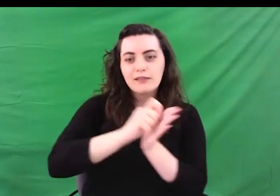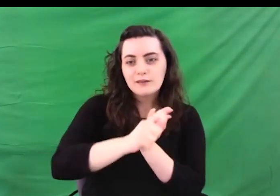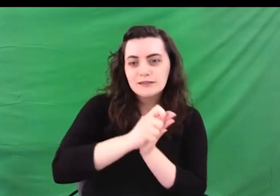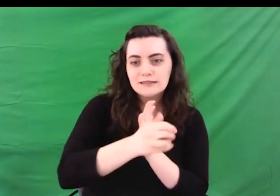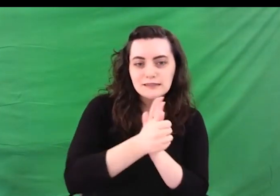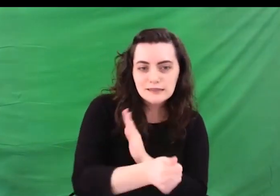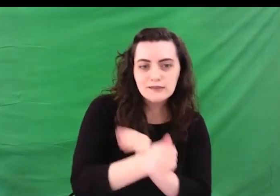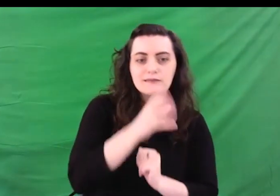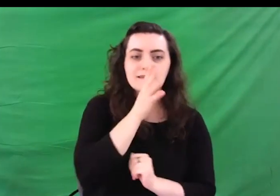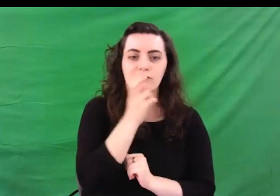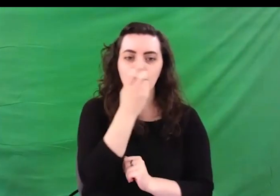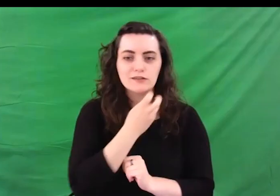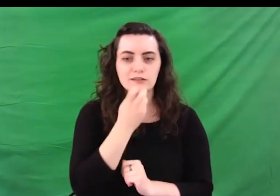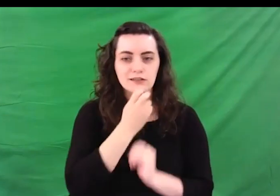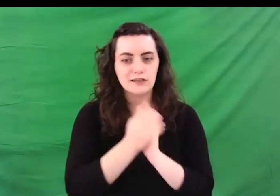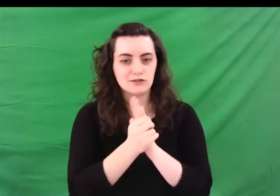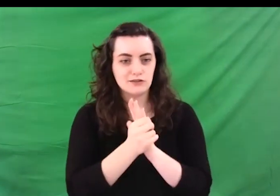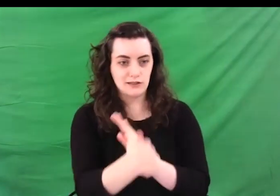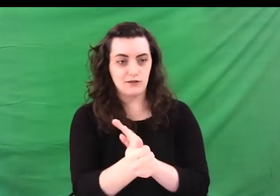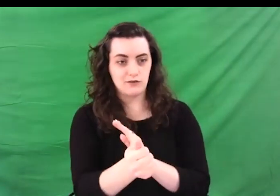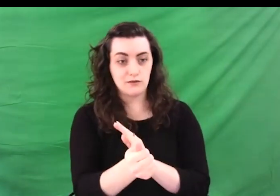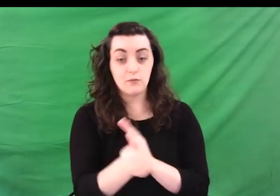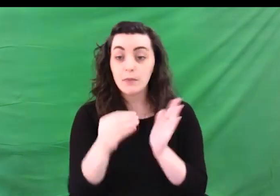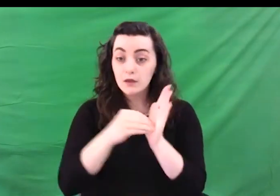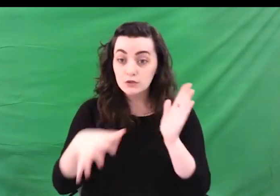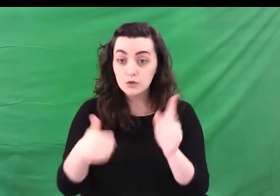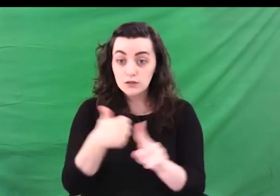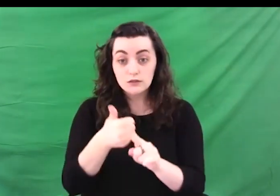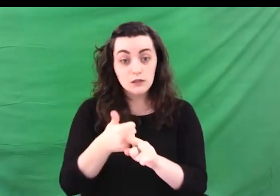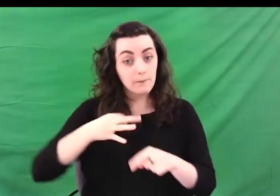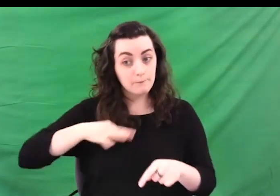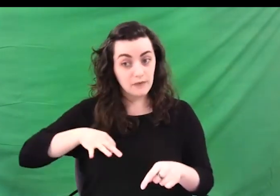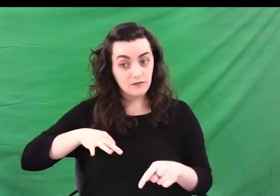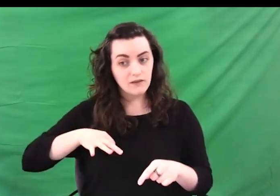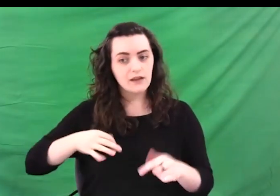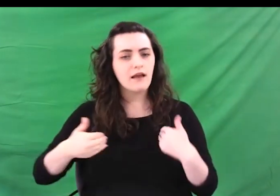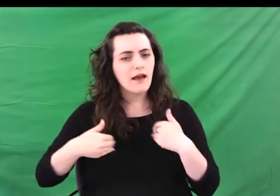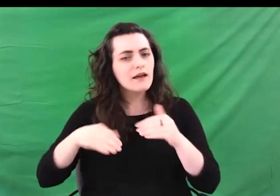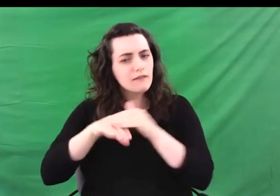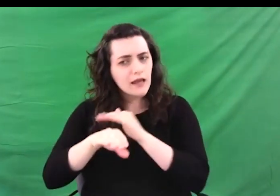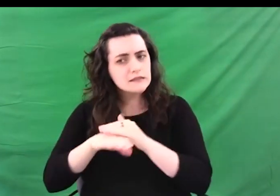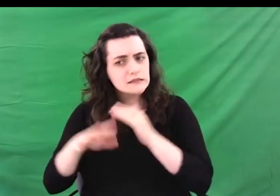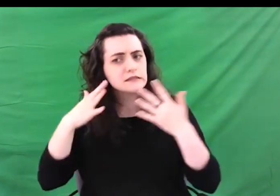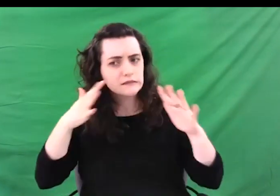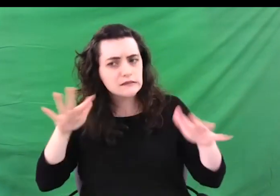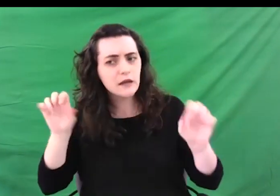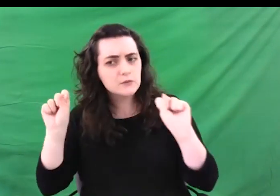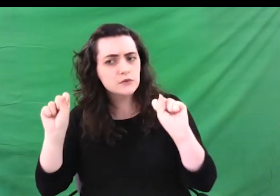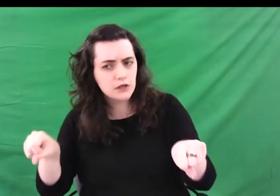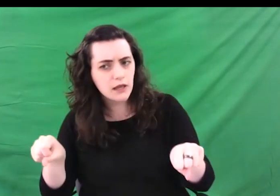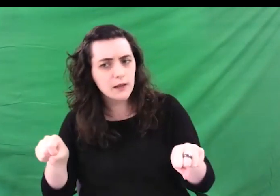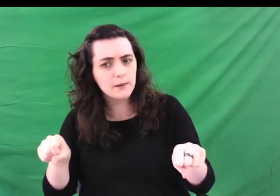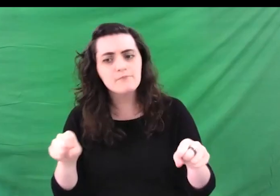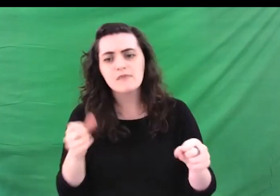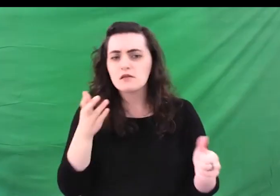The students that can benefit can have access to sound, but they don't necessarily have to have access to sound.